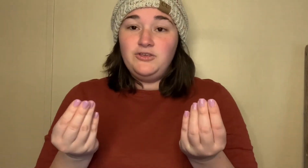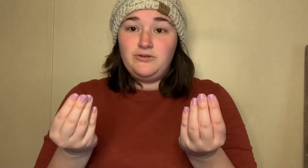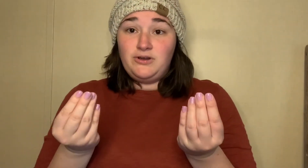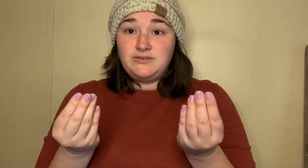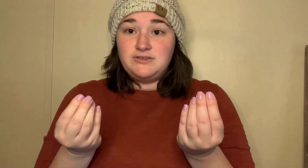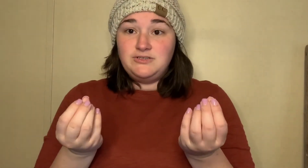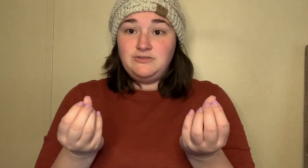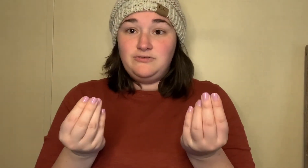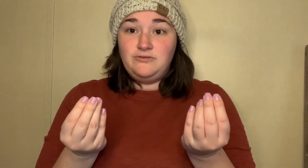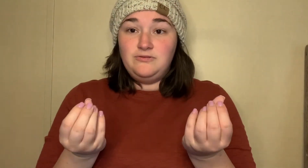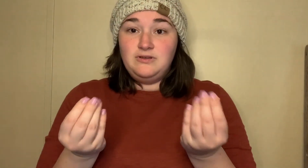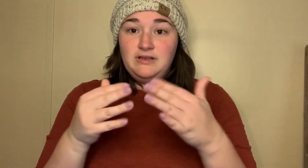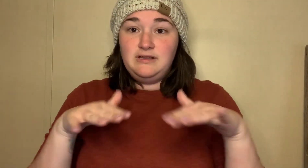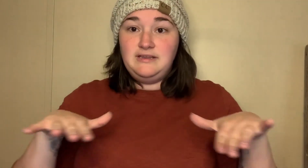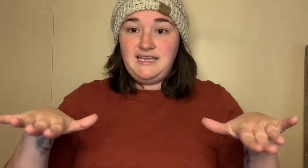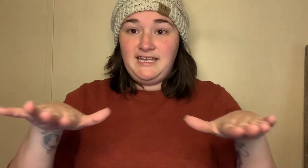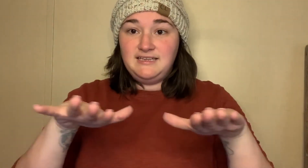you can also do land